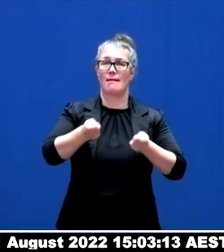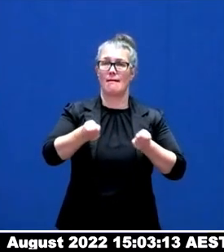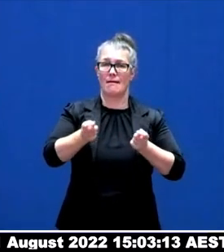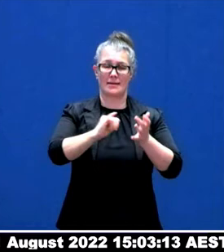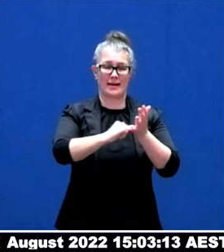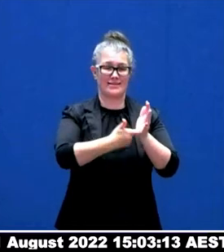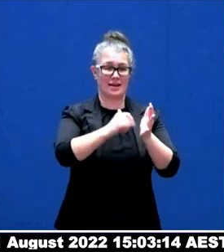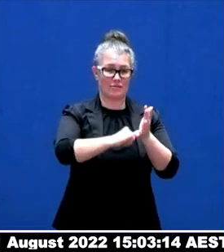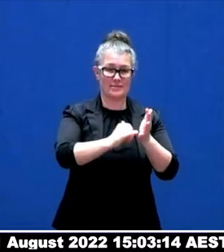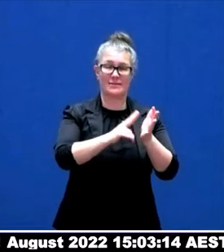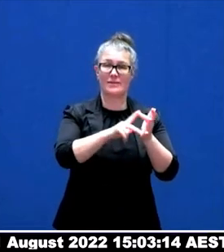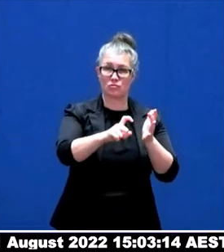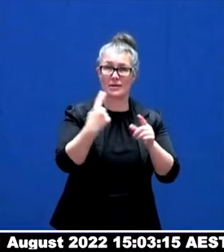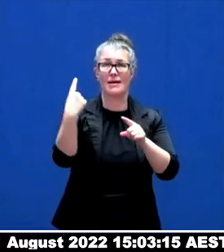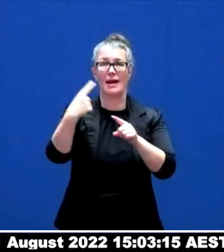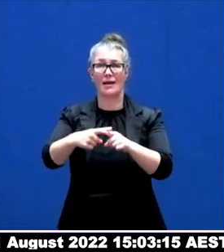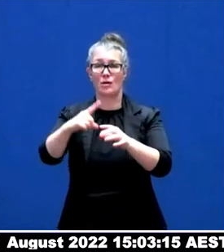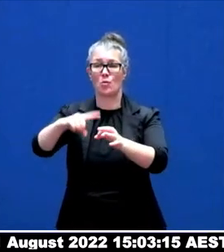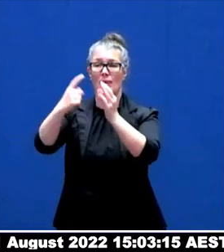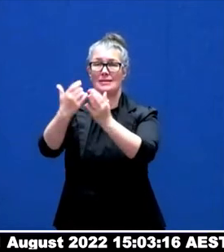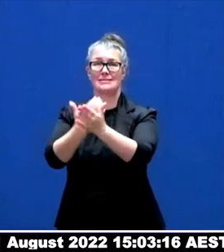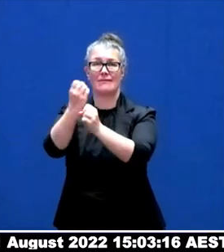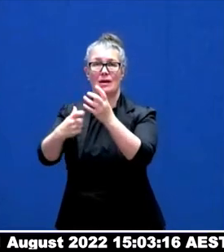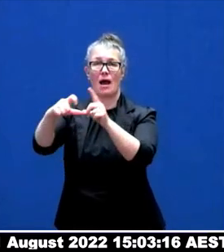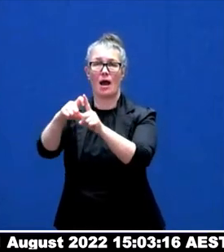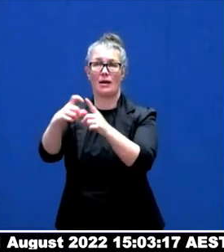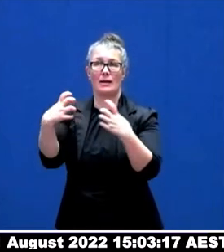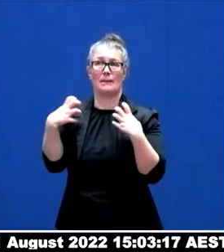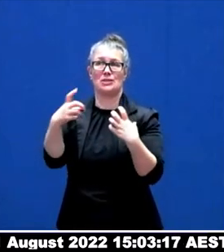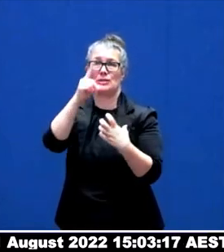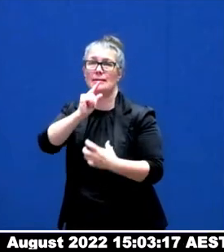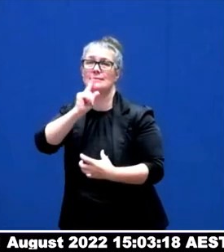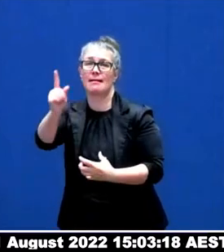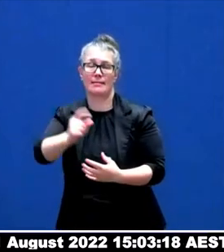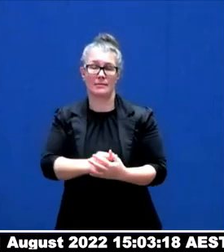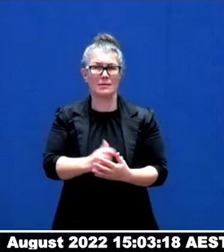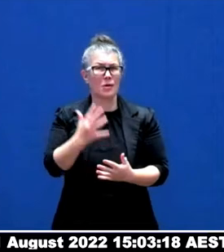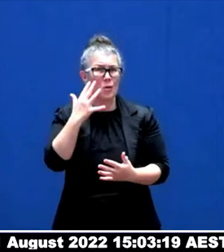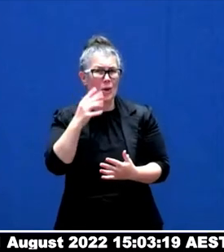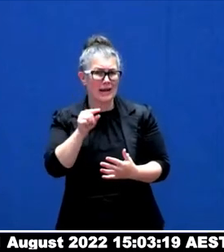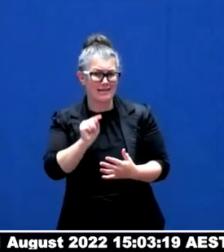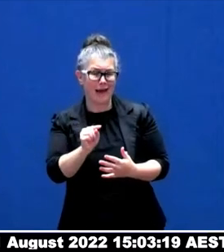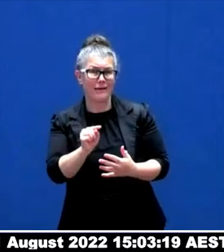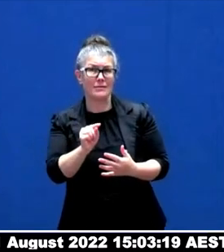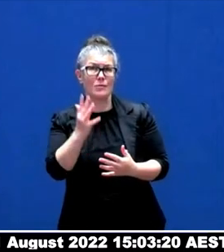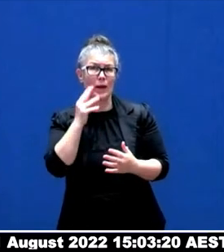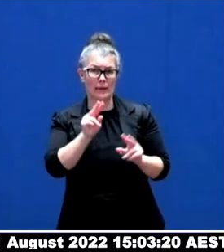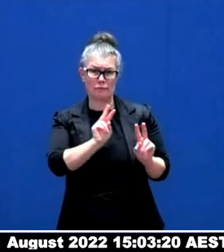Safeguards Commission. MS DOWSETT: When did that alert come into effect? When did it start happening? LISA SHORT: I'm not quite sure.